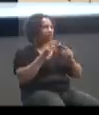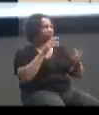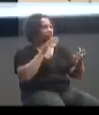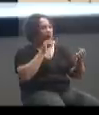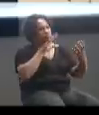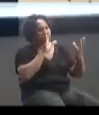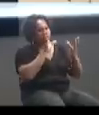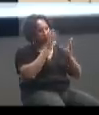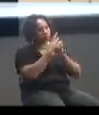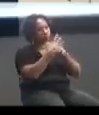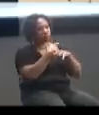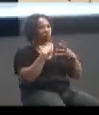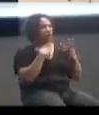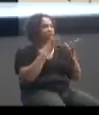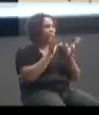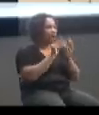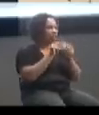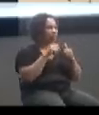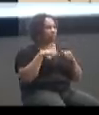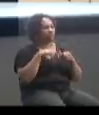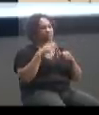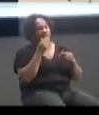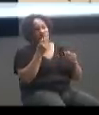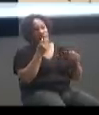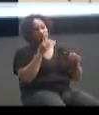CONFERENCING, INSTANT MESSENGERS AND OTHER TOOLS TO CONTINUE THEIR WORK.